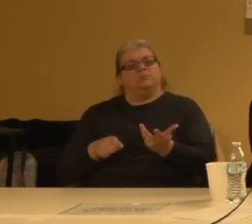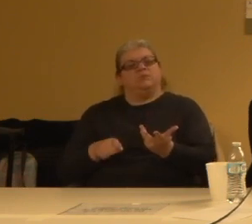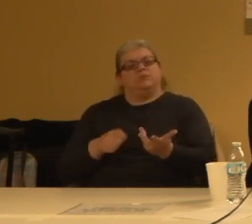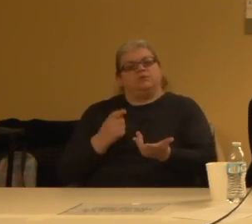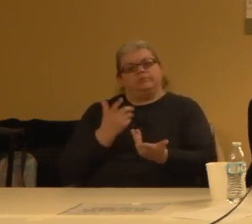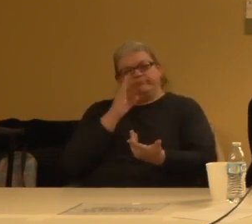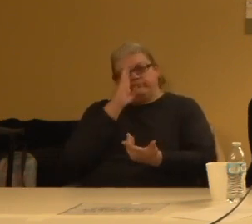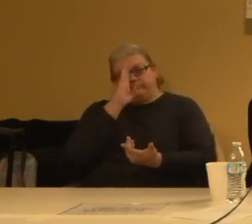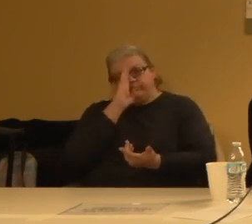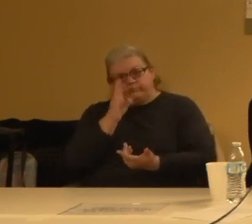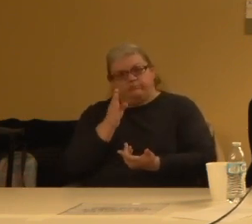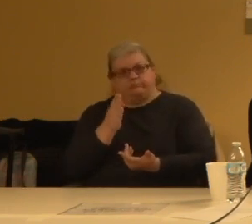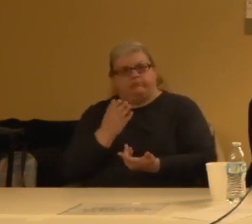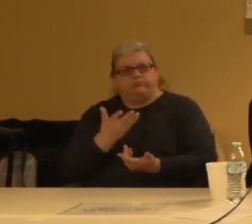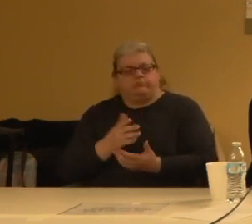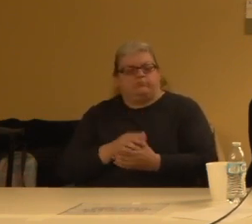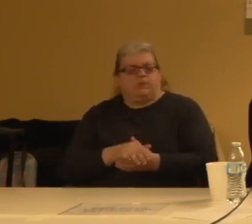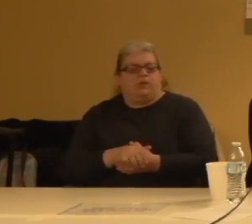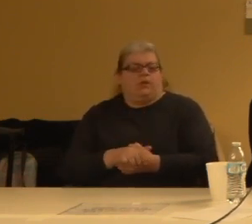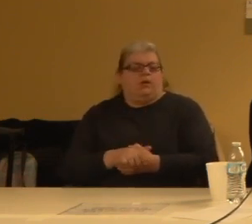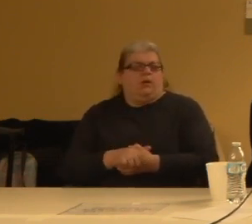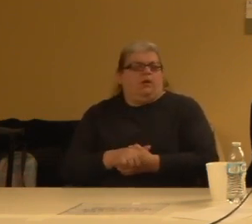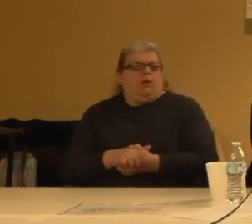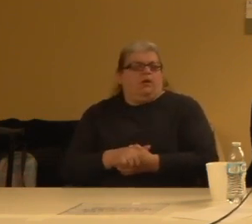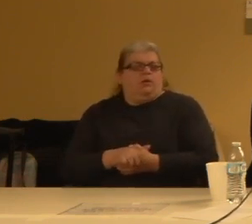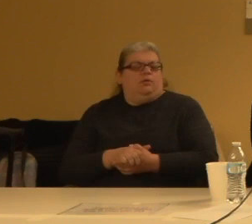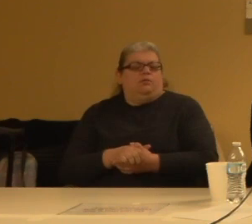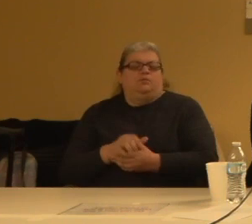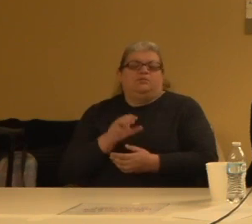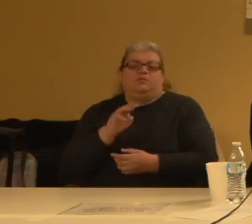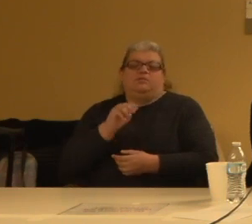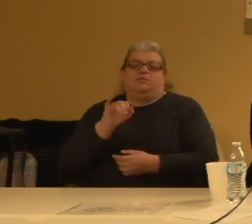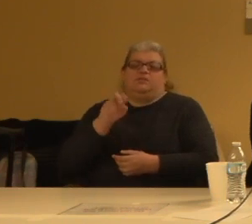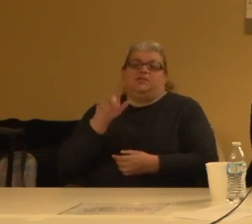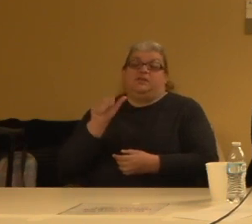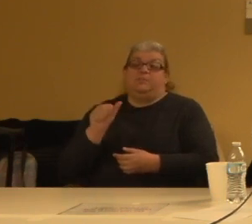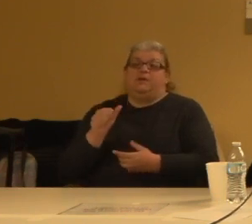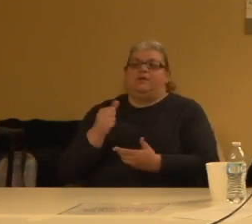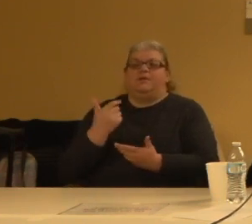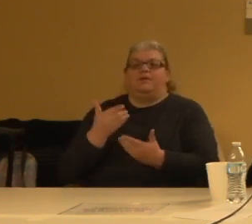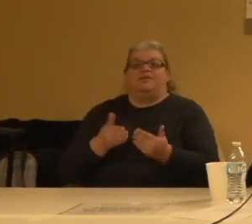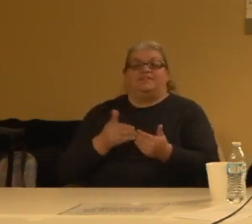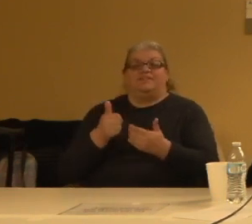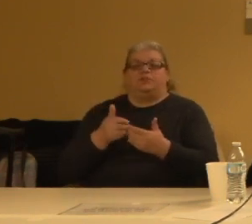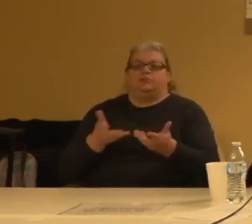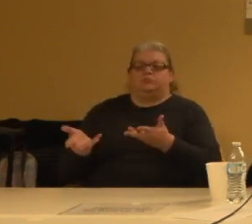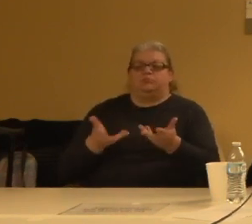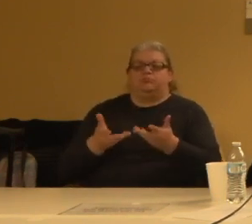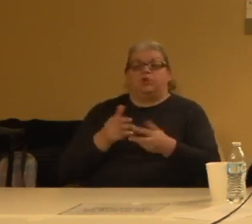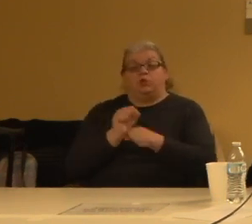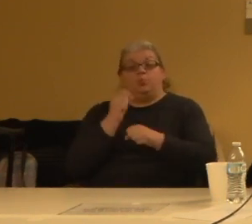and I think actually media navigates this a lot better. Like if you're working for Disney, you know what you're doing, right?